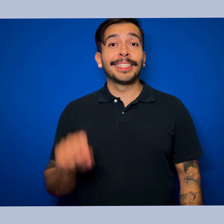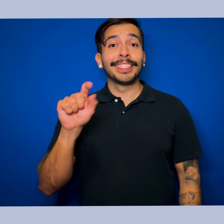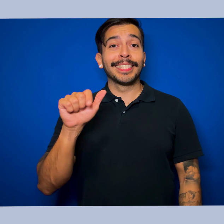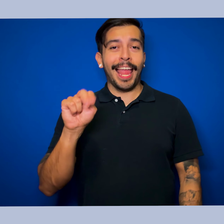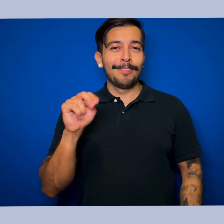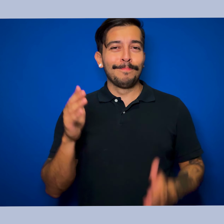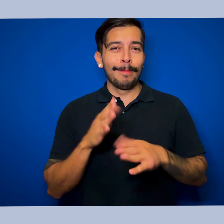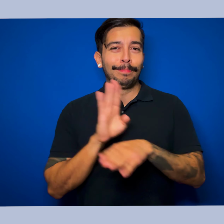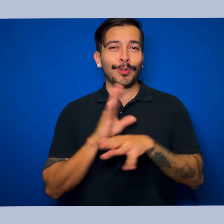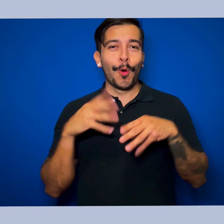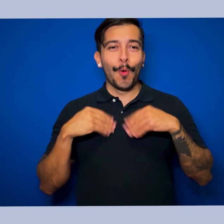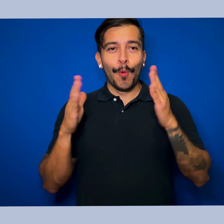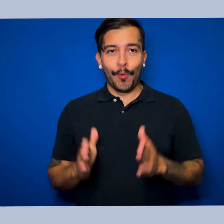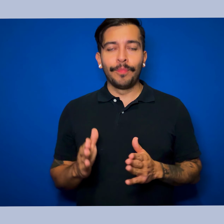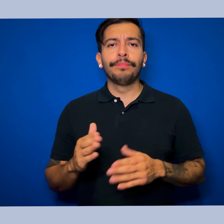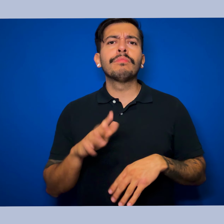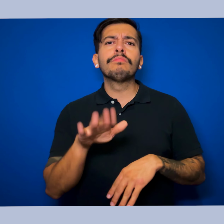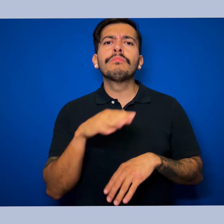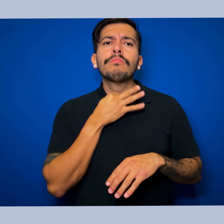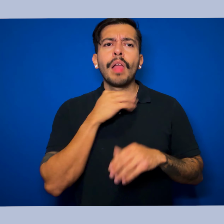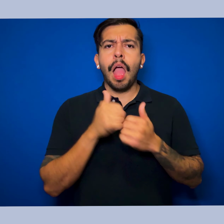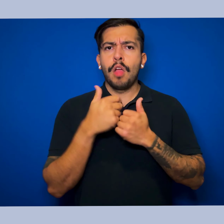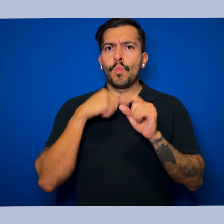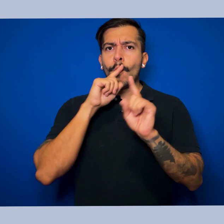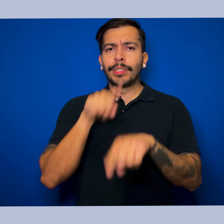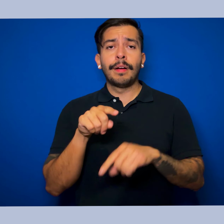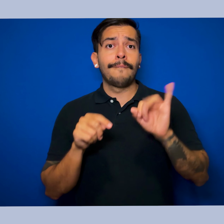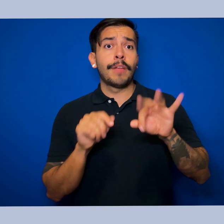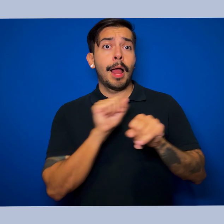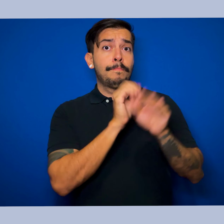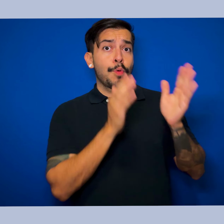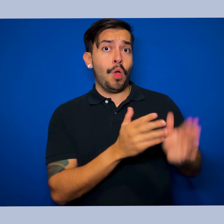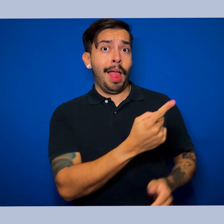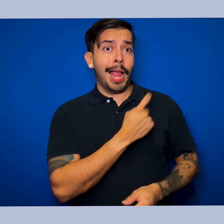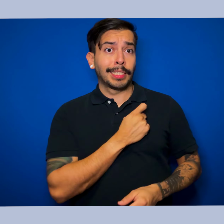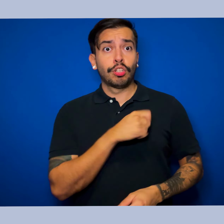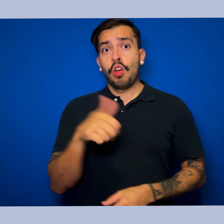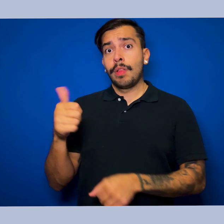Stan, Small business owner. How should I respond if an employee asked me about another employee's